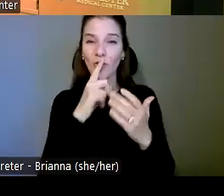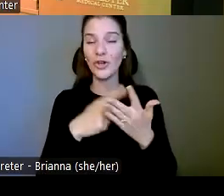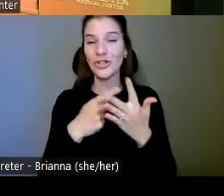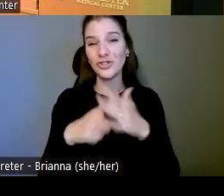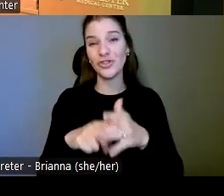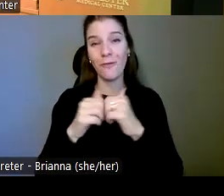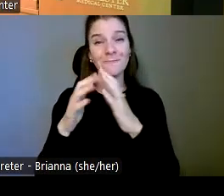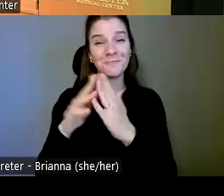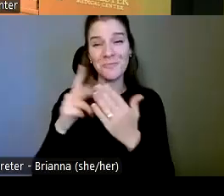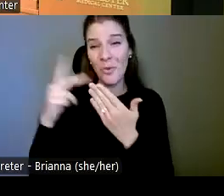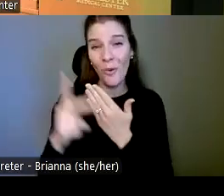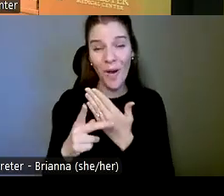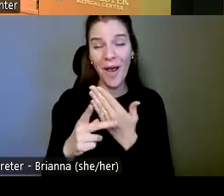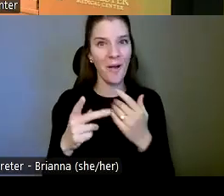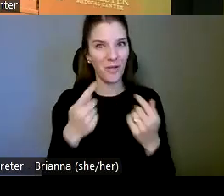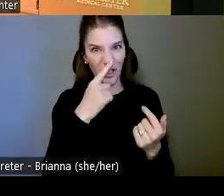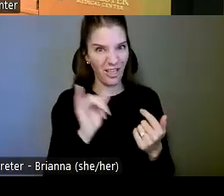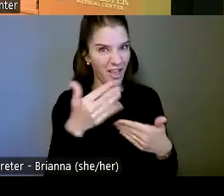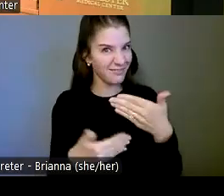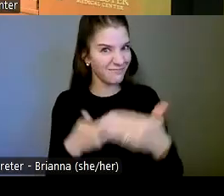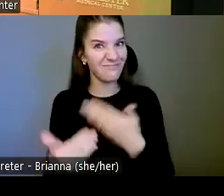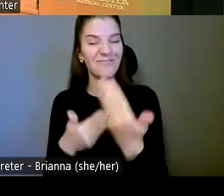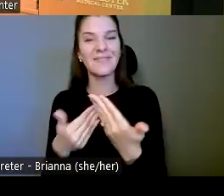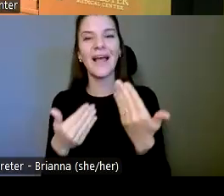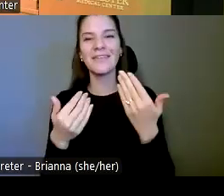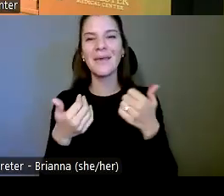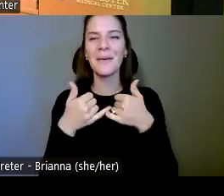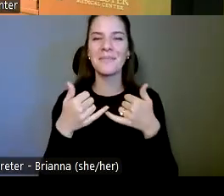of starting a program?" And then how do you sort of a playbook for maintaining it? Not that you